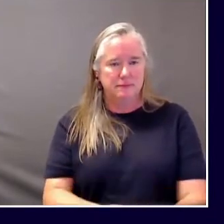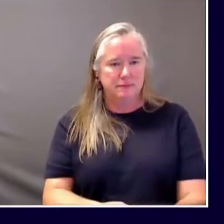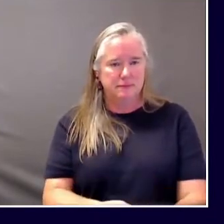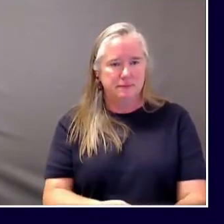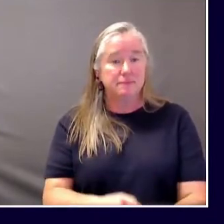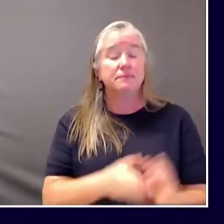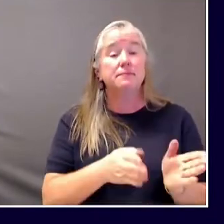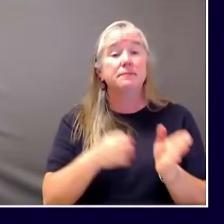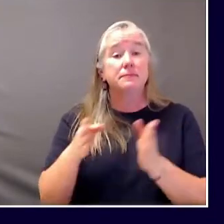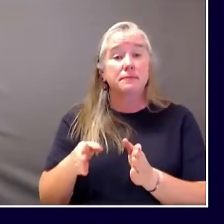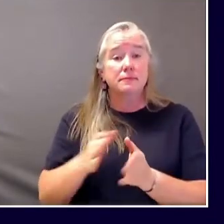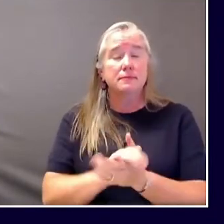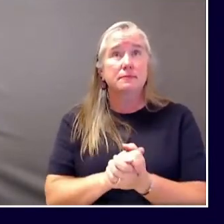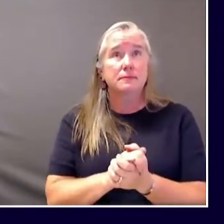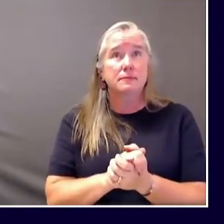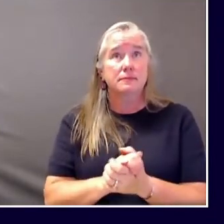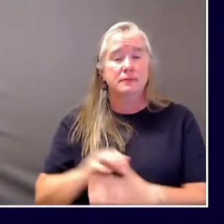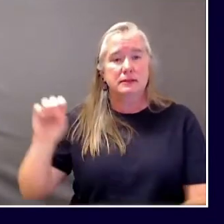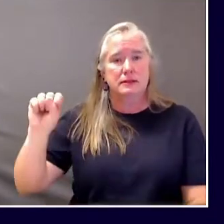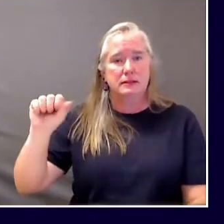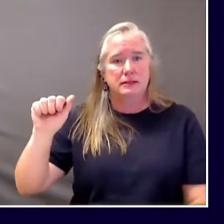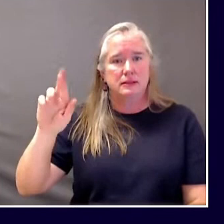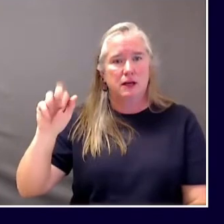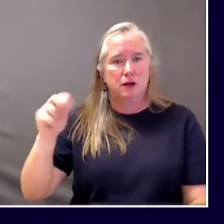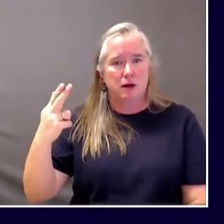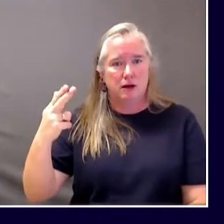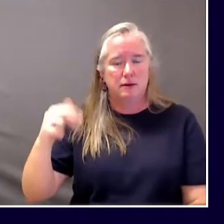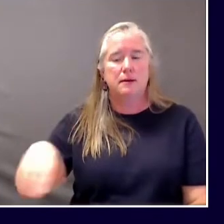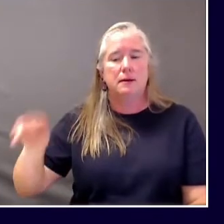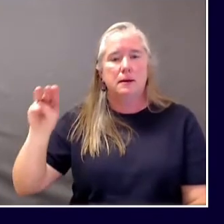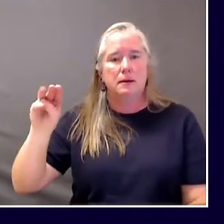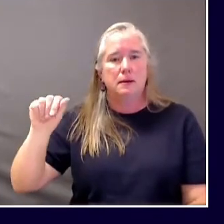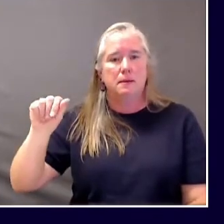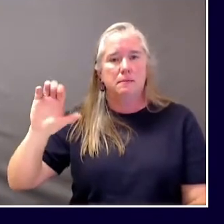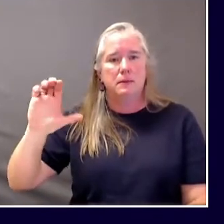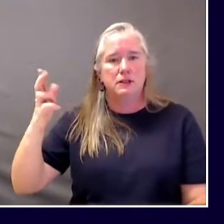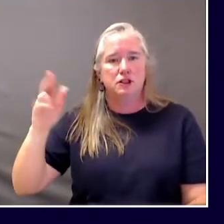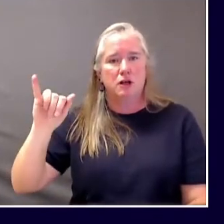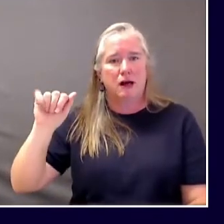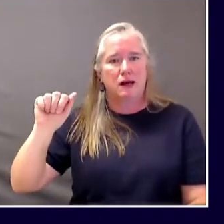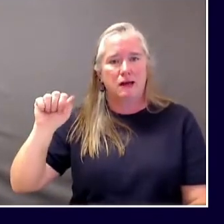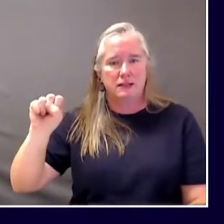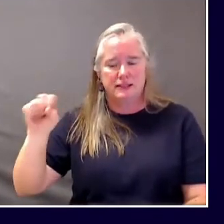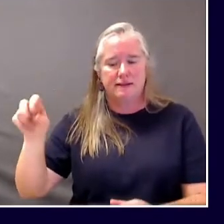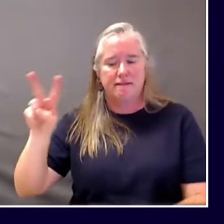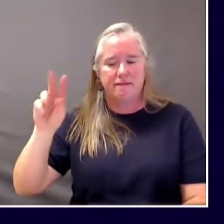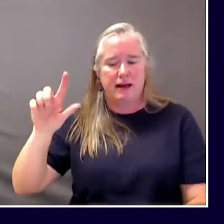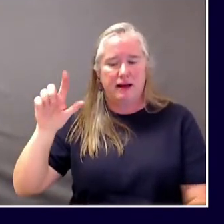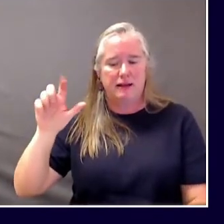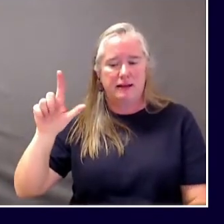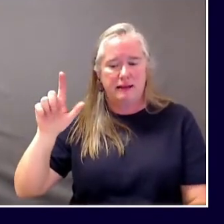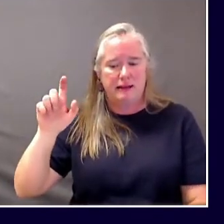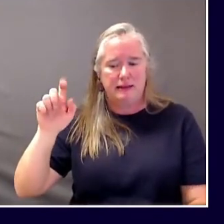turn to serotonin from the midsize